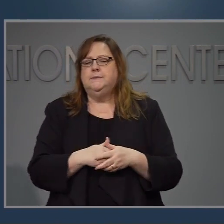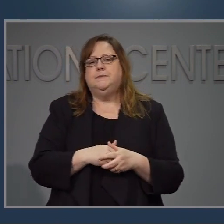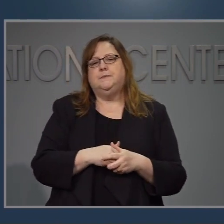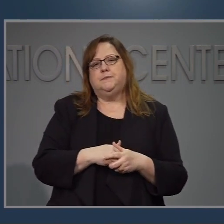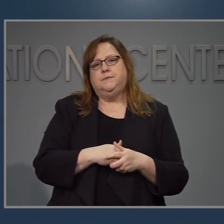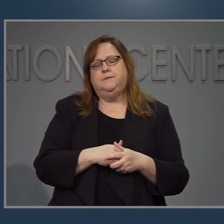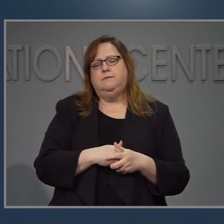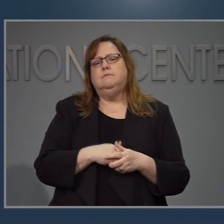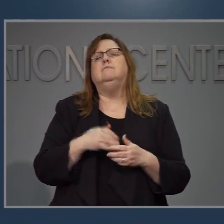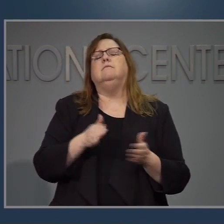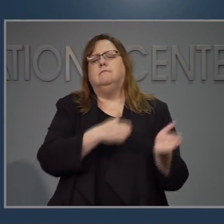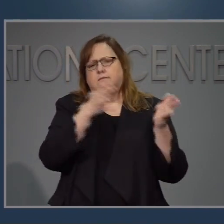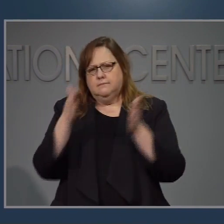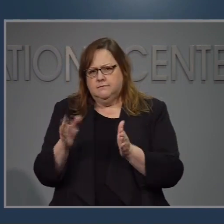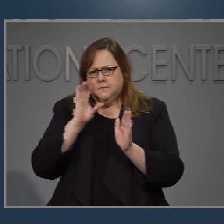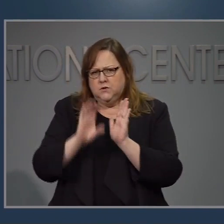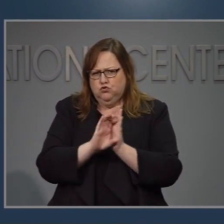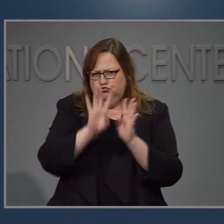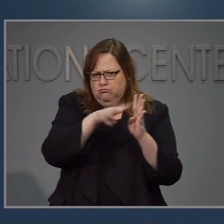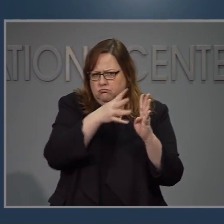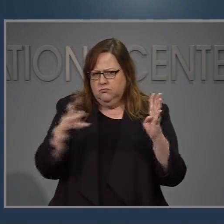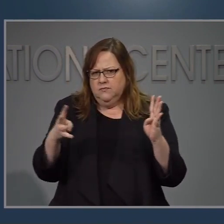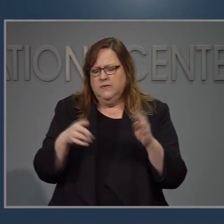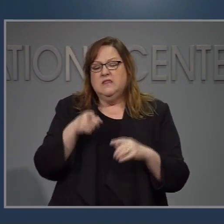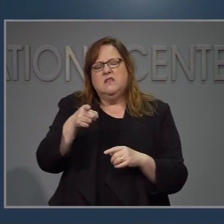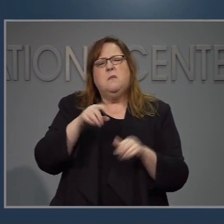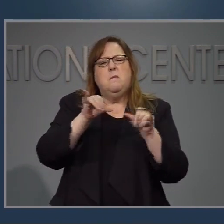MORE POSITIVE CASES DAY EVERY DAY AS WE SAW IN THE PREVIOUS GRASS WITH THE INCREASING TESTING. THE PERCENT POSITIVE